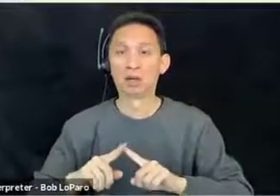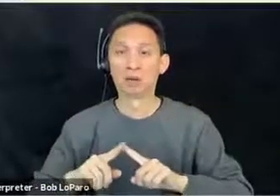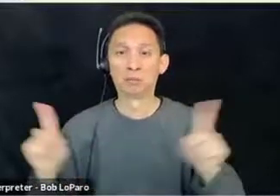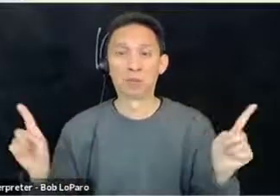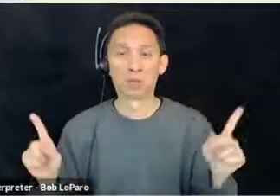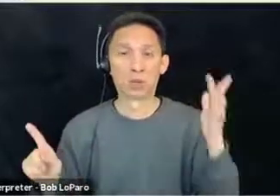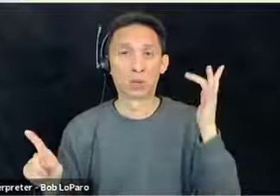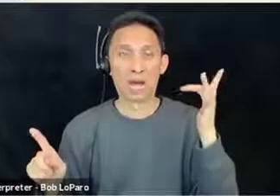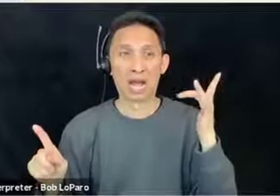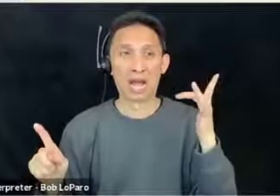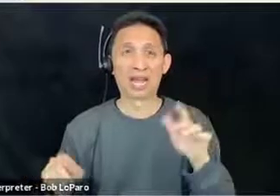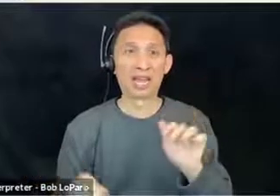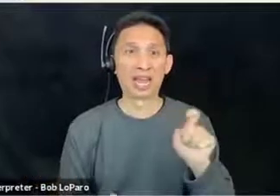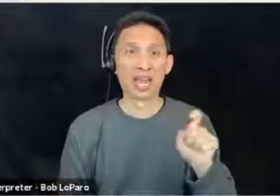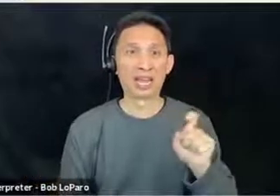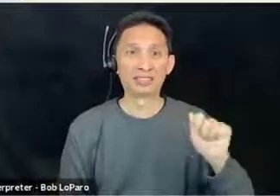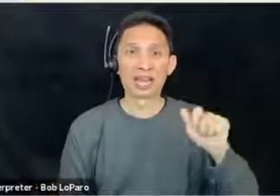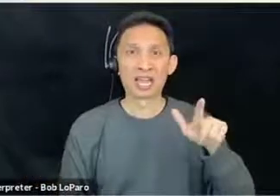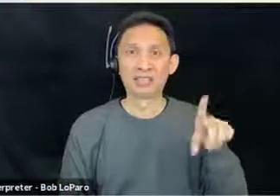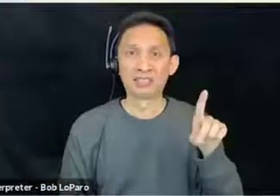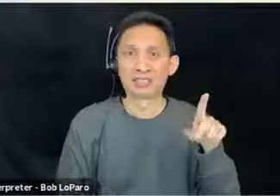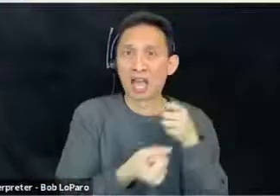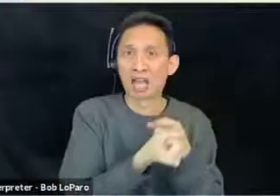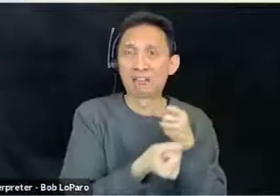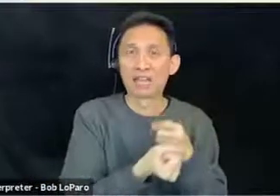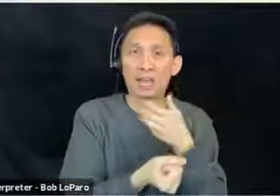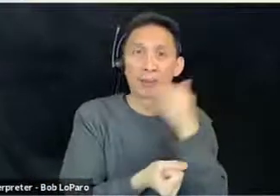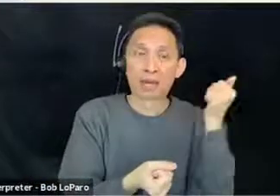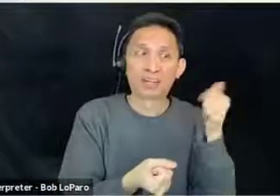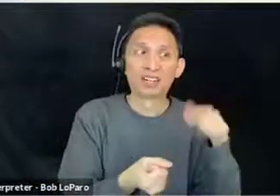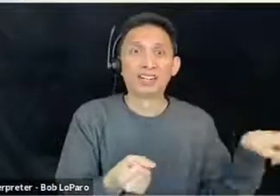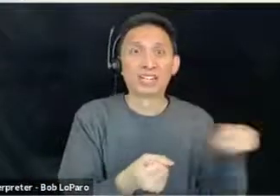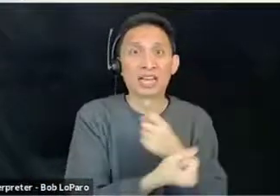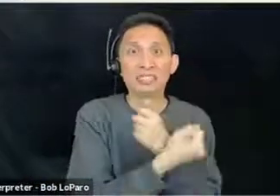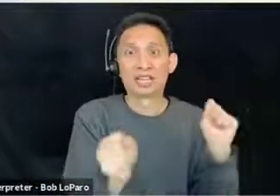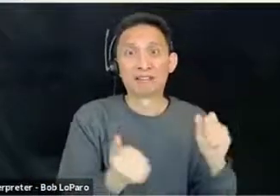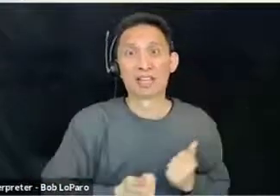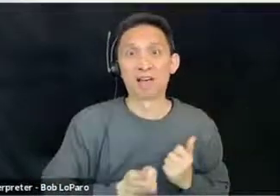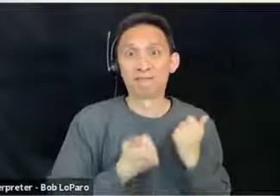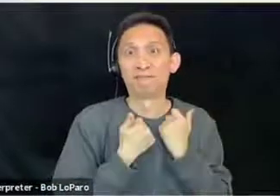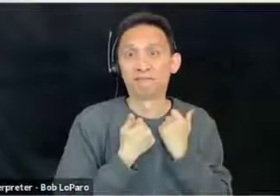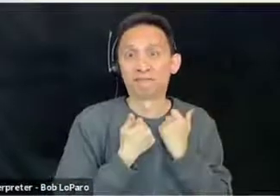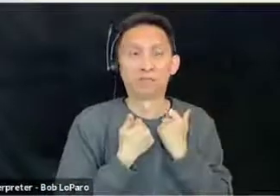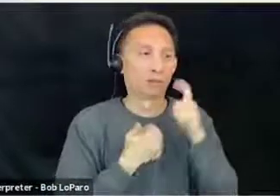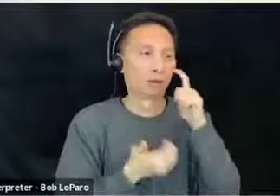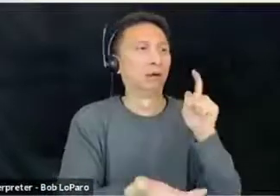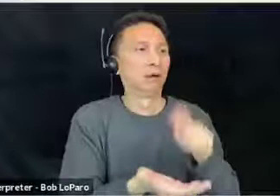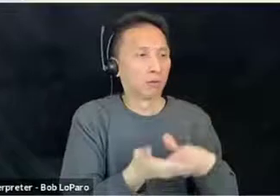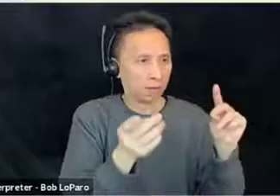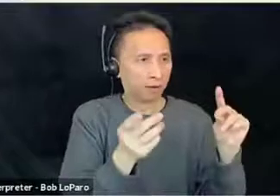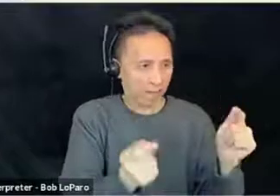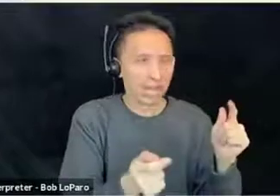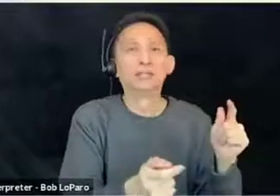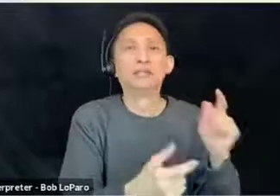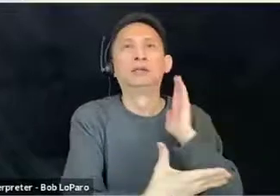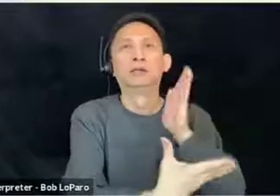a little bit better is because they're saving lives. And I don't agree,